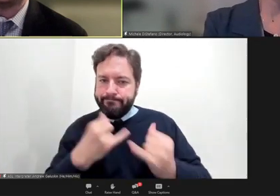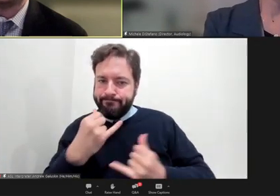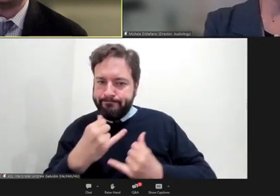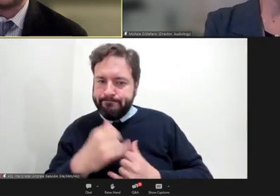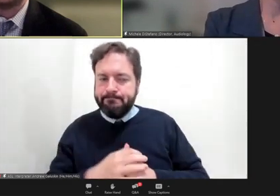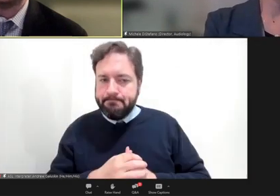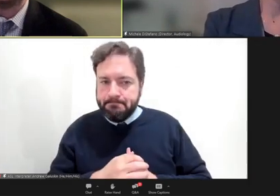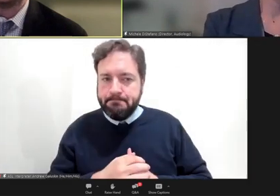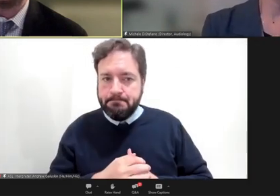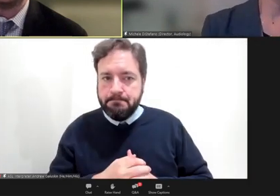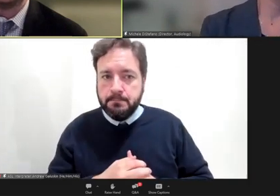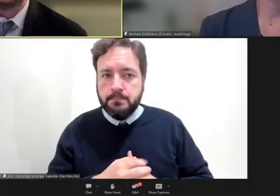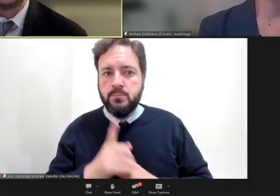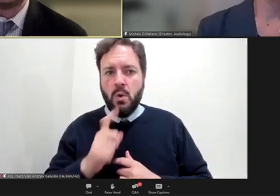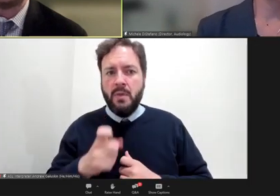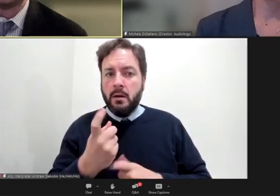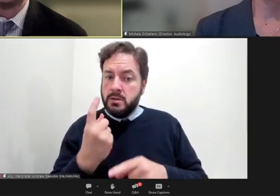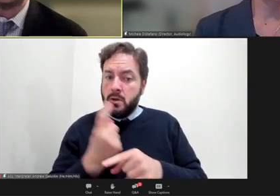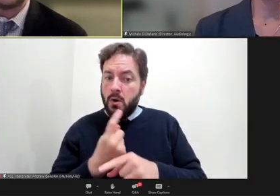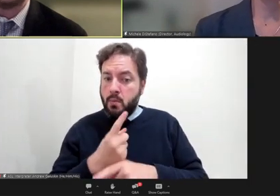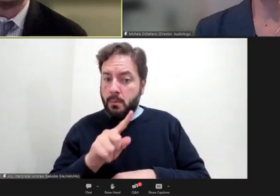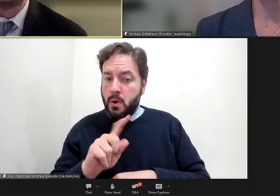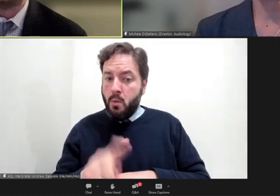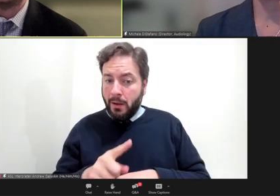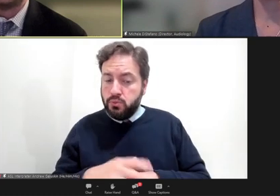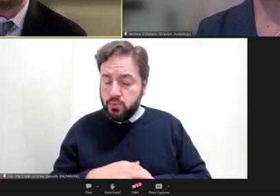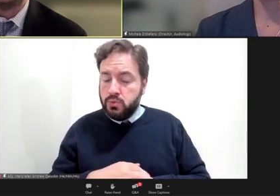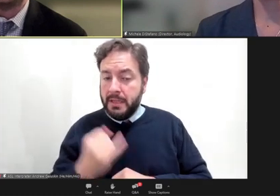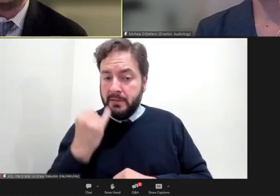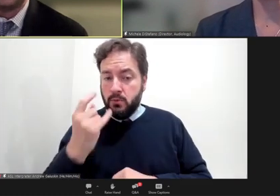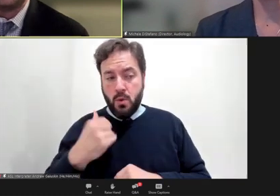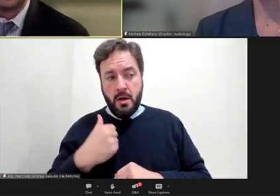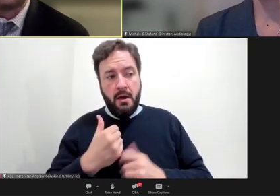So that is an appropriate kind of question to ask. If you have a child -- they don't have